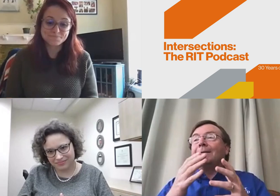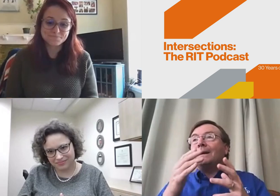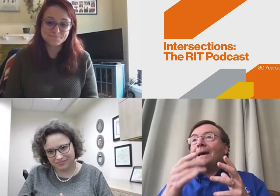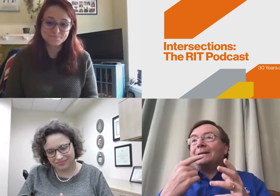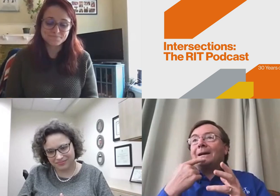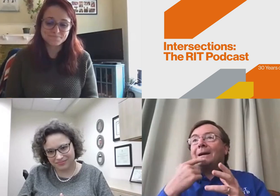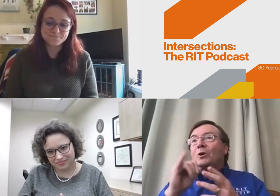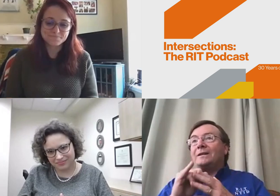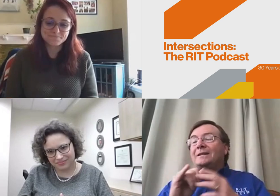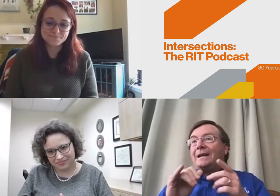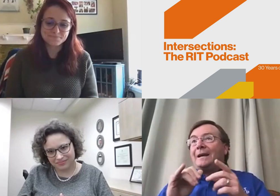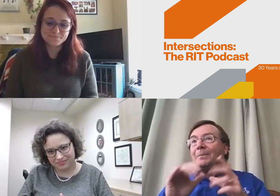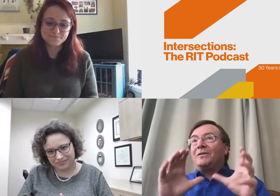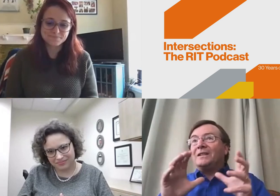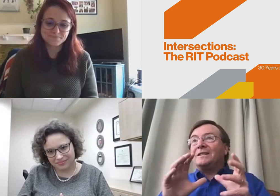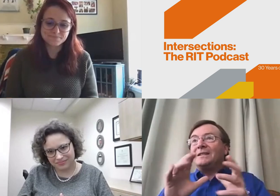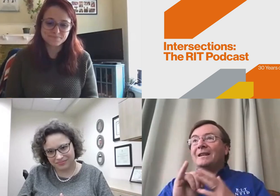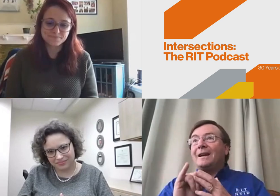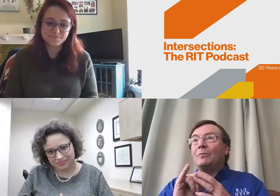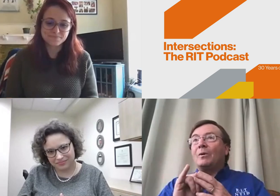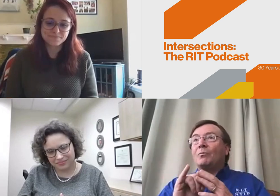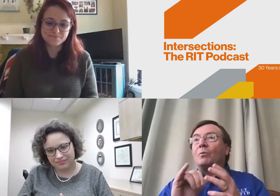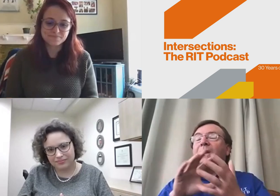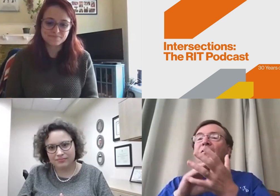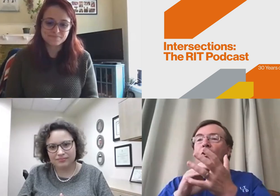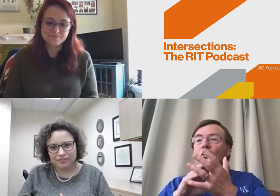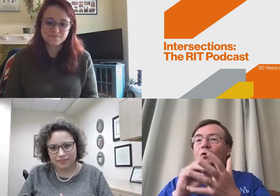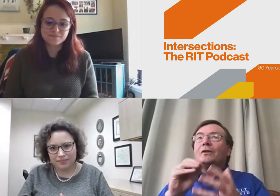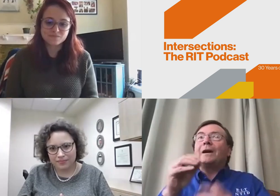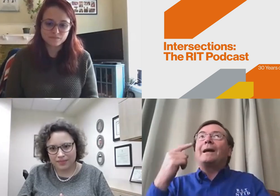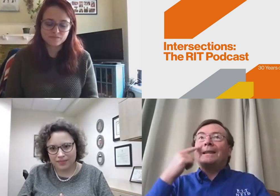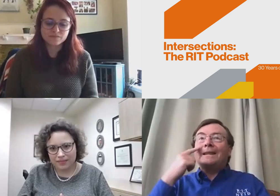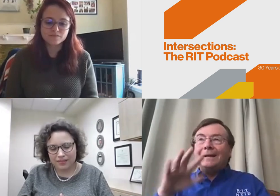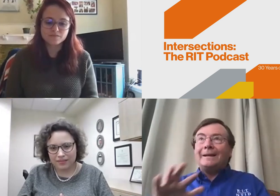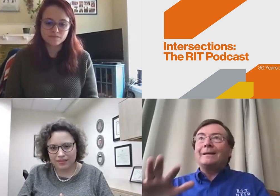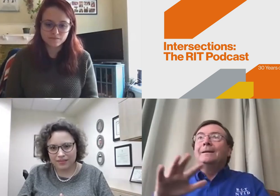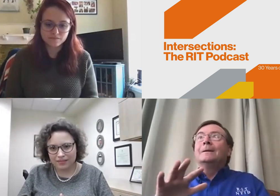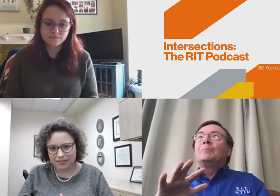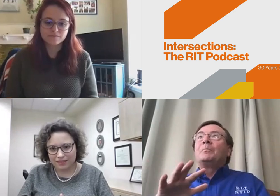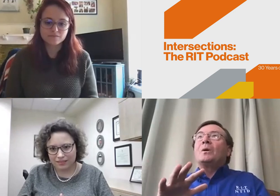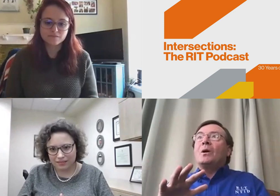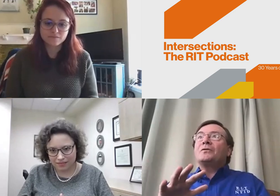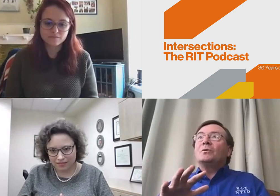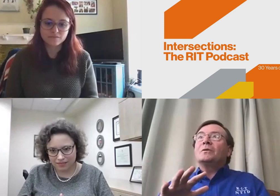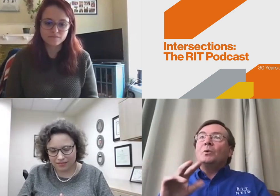The last thing I wanted to say about this is what we've learned -- I think also if we